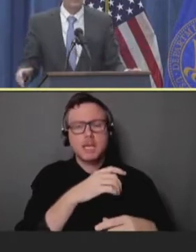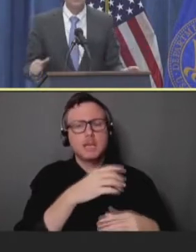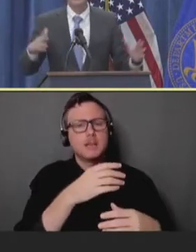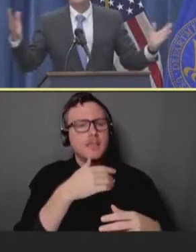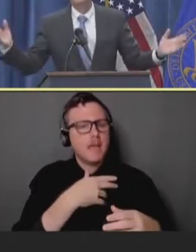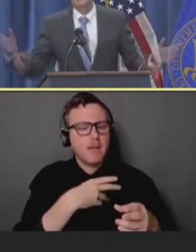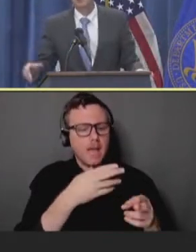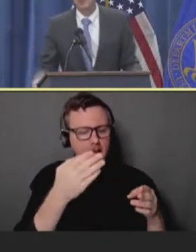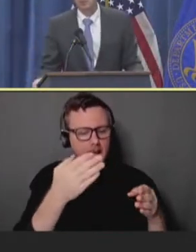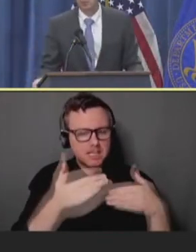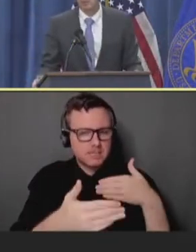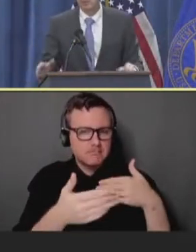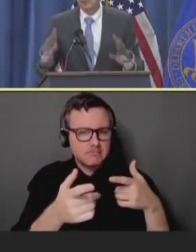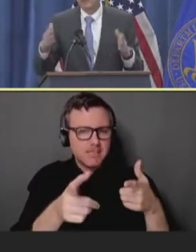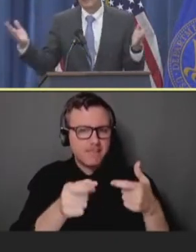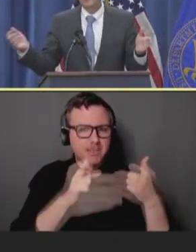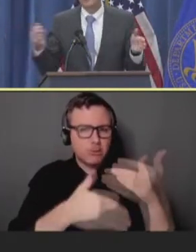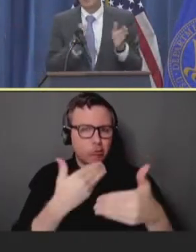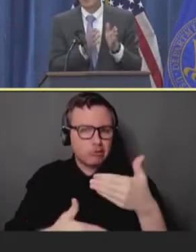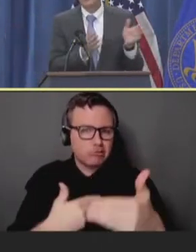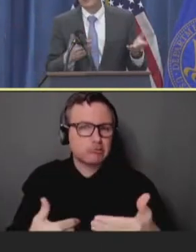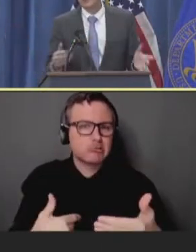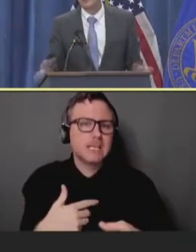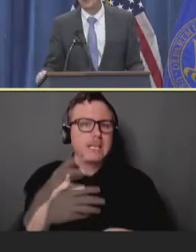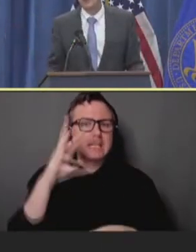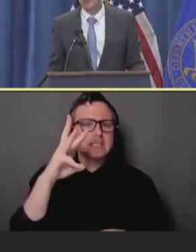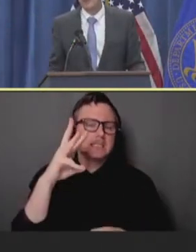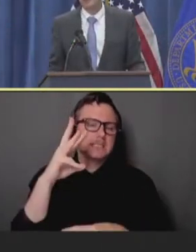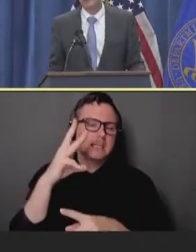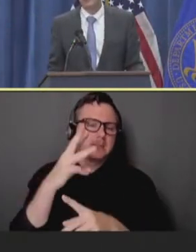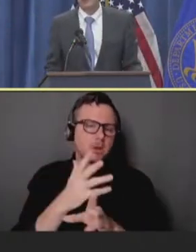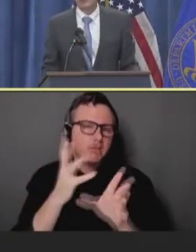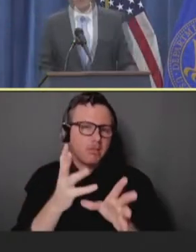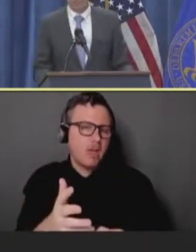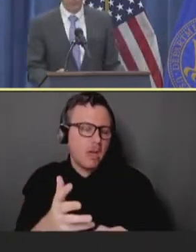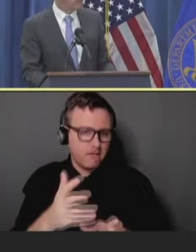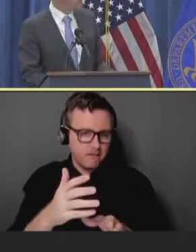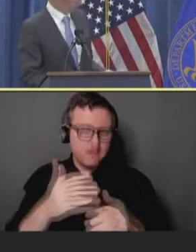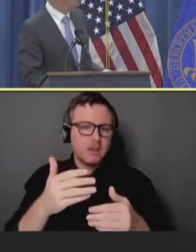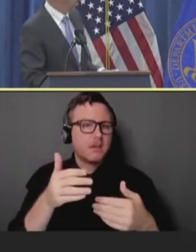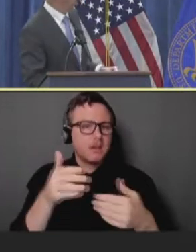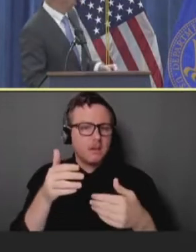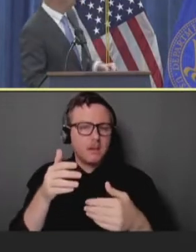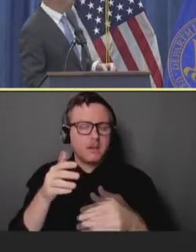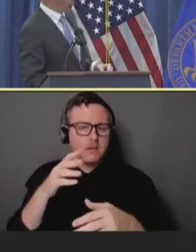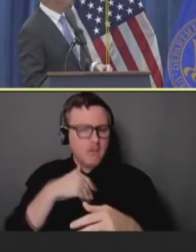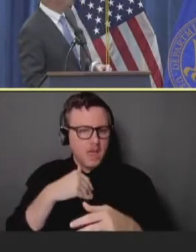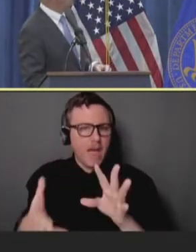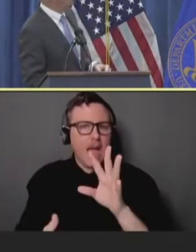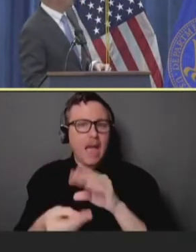They've got six months more to the Alzheimer's disease in the space of last week. Okay.